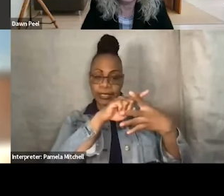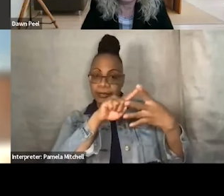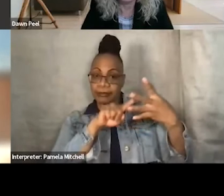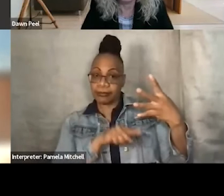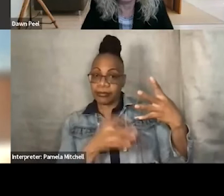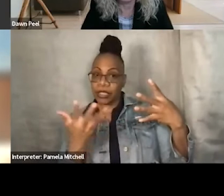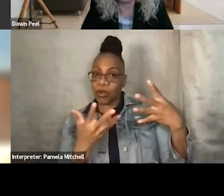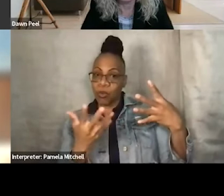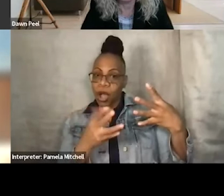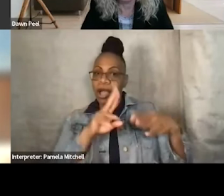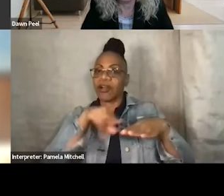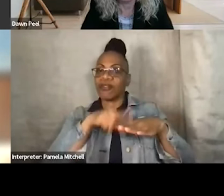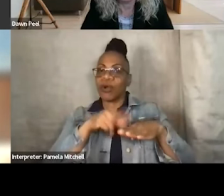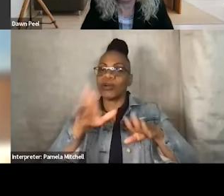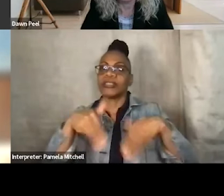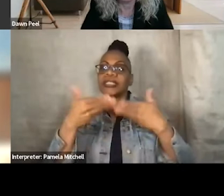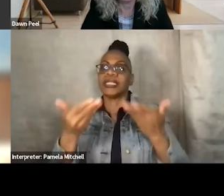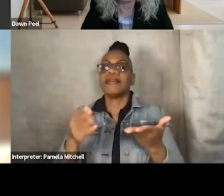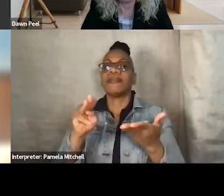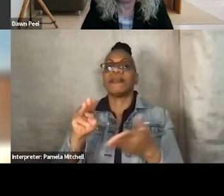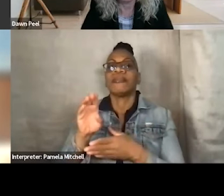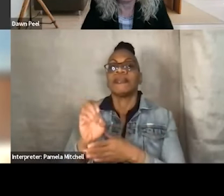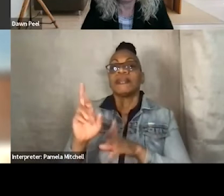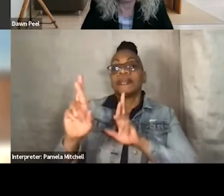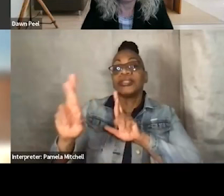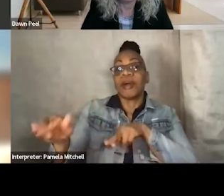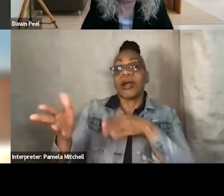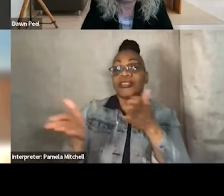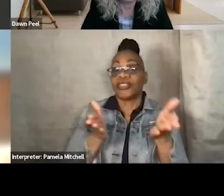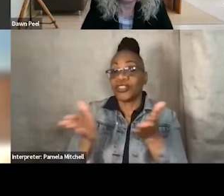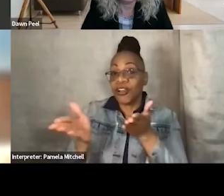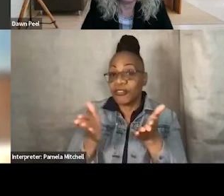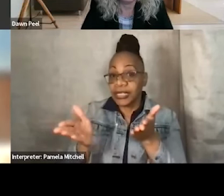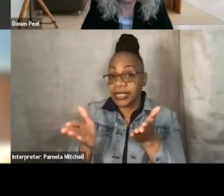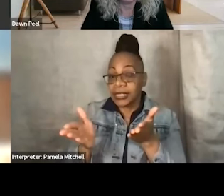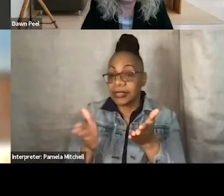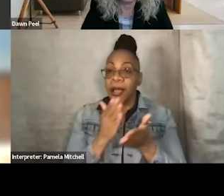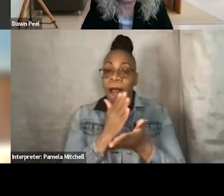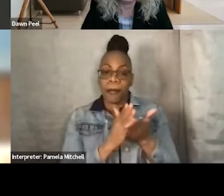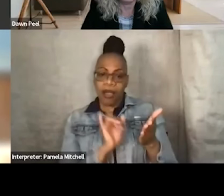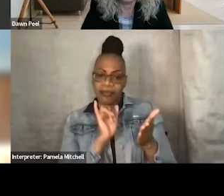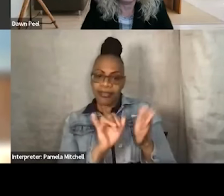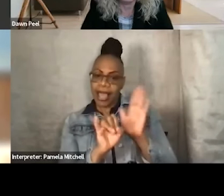of course, delivering mobile crisis response services. But as a part of that, identifying opportunities